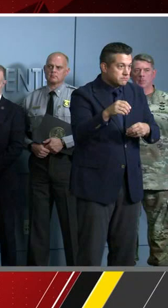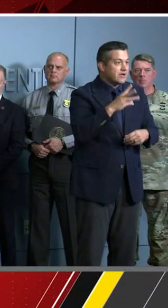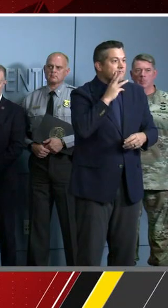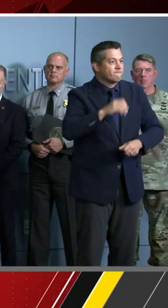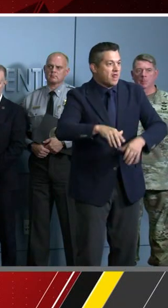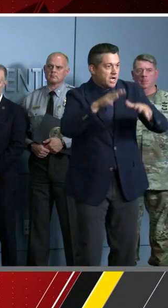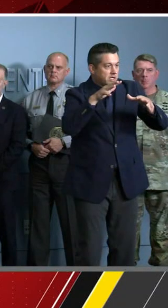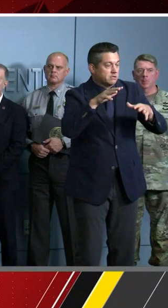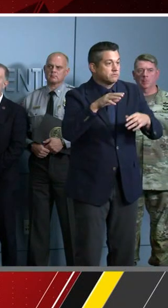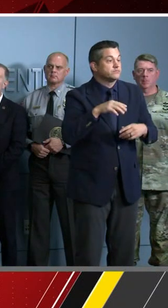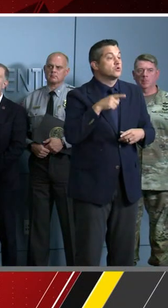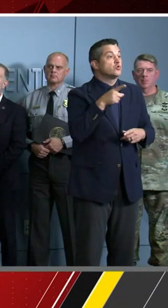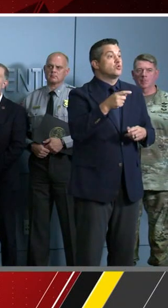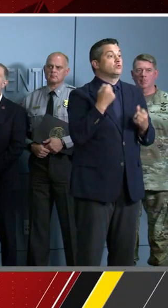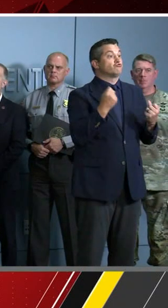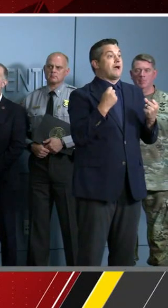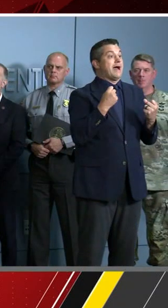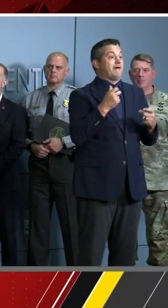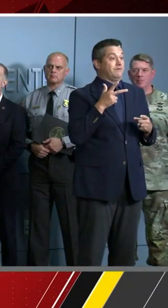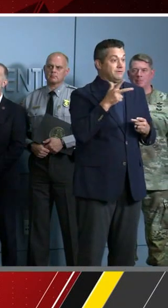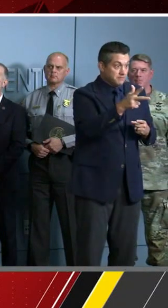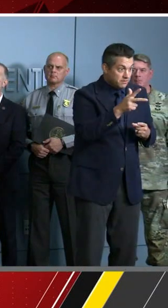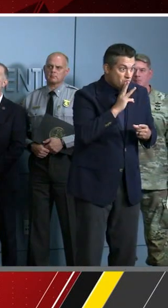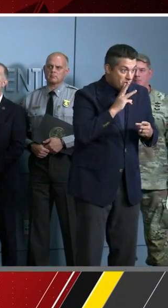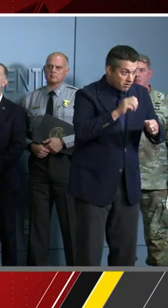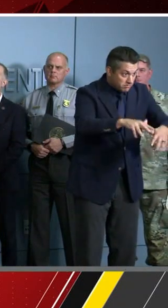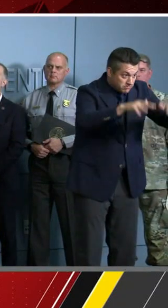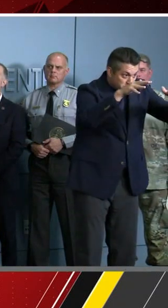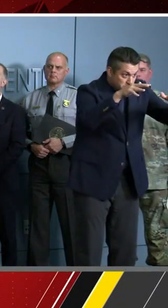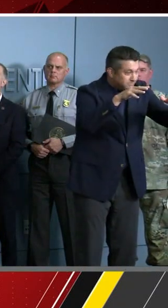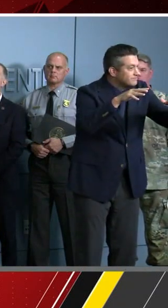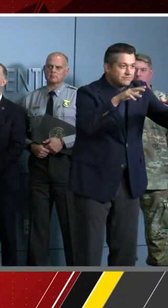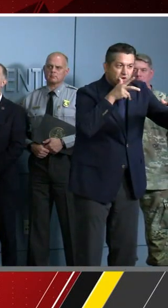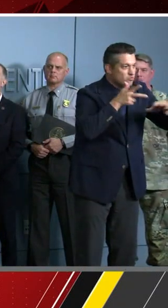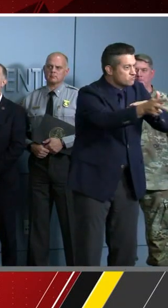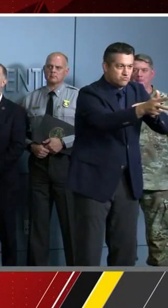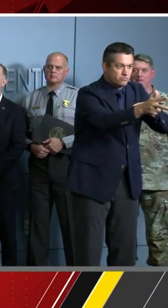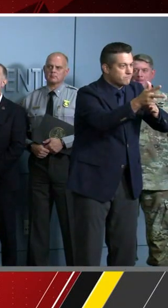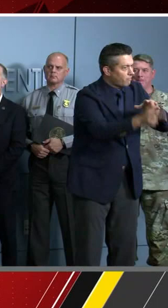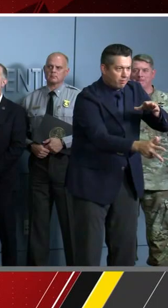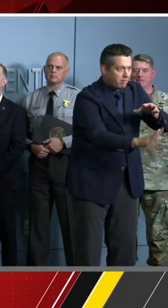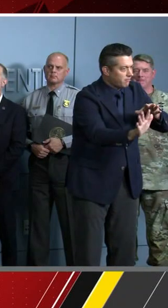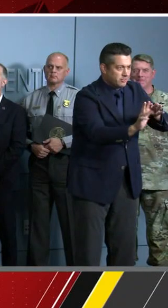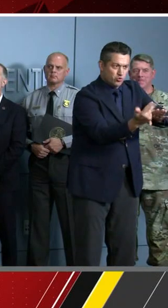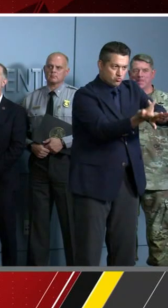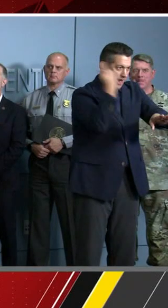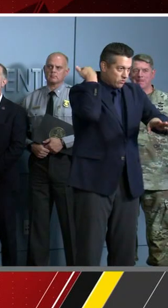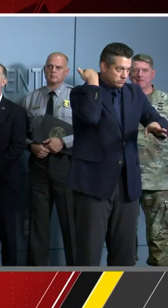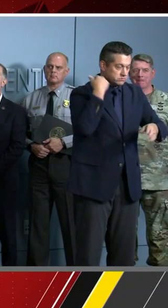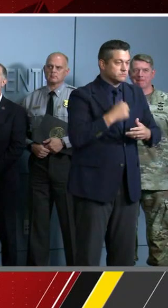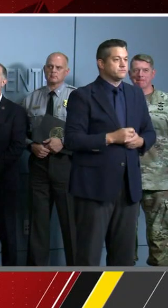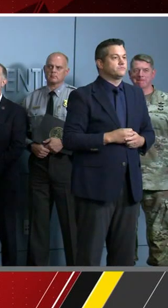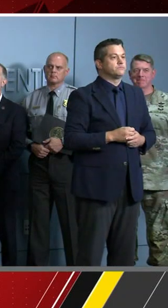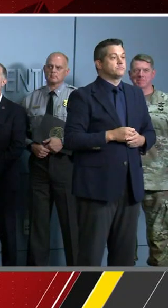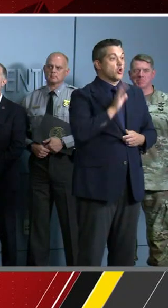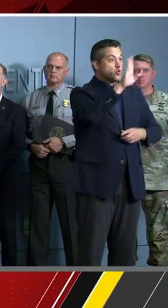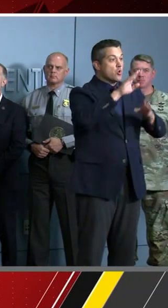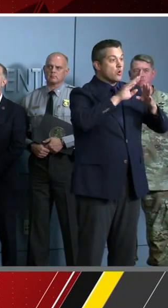driving on flooded roads. Turn around, don't drown if you have